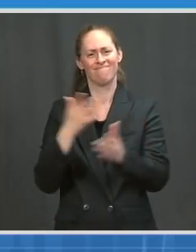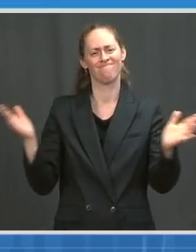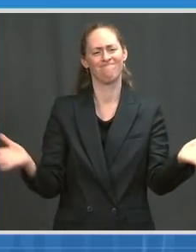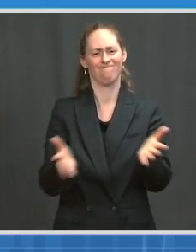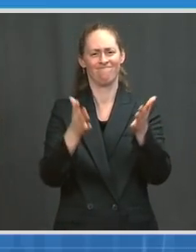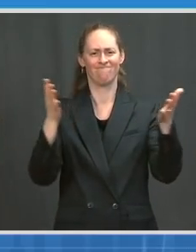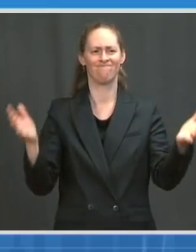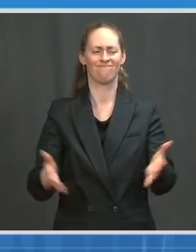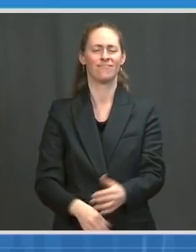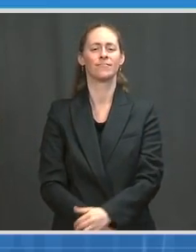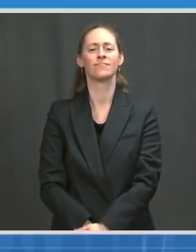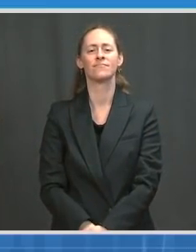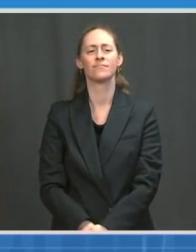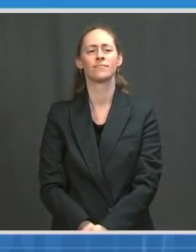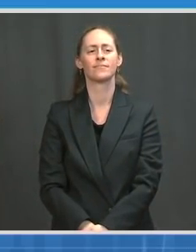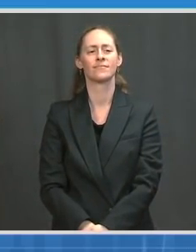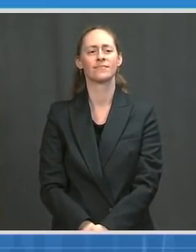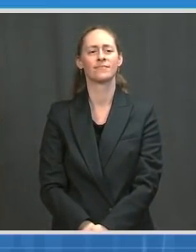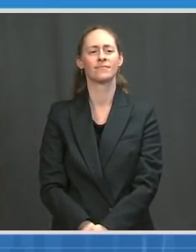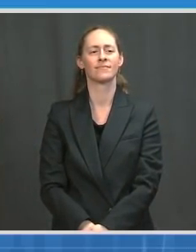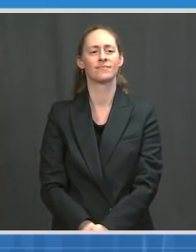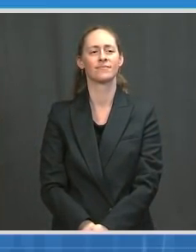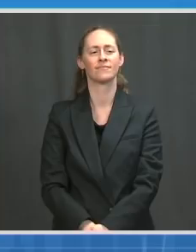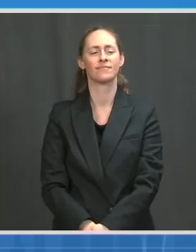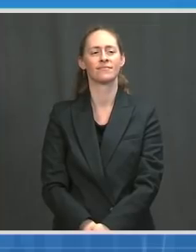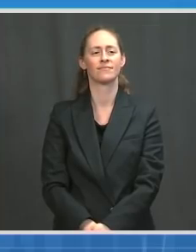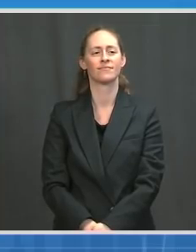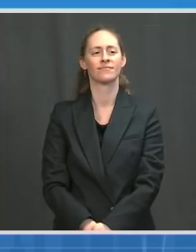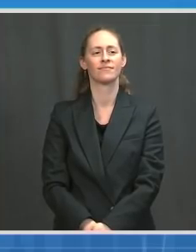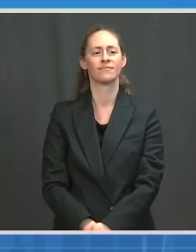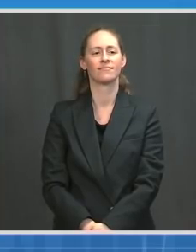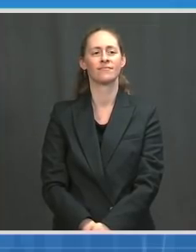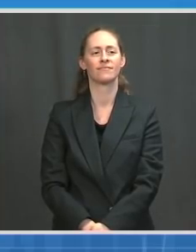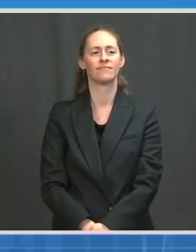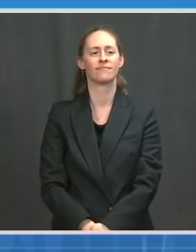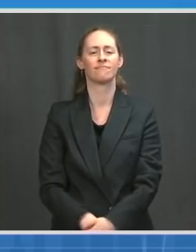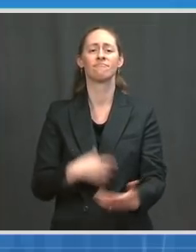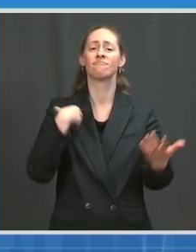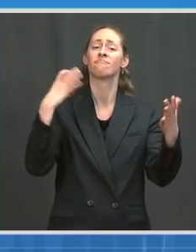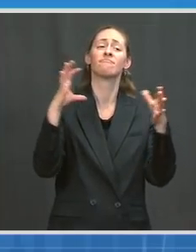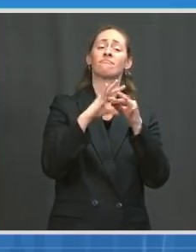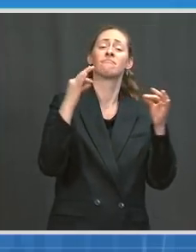The bottom line is: Getting to our next goal is a test of many things, including our commitment to one another.